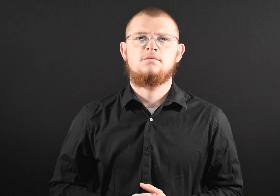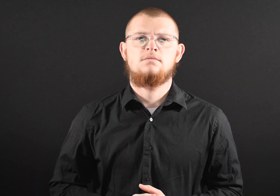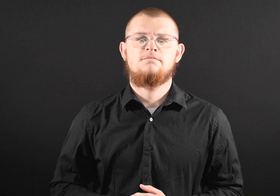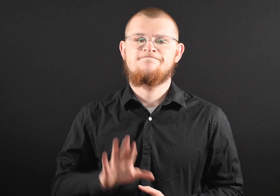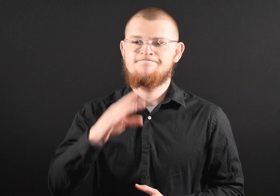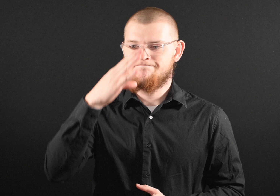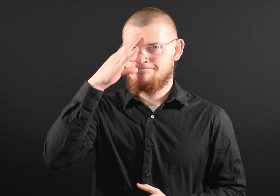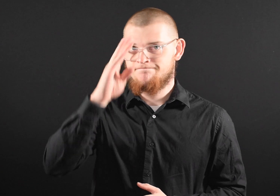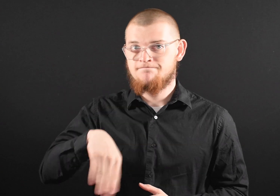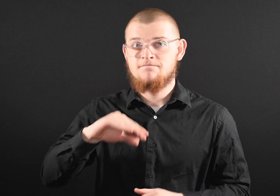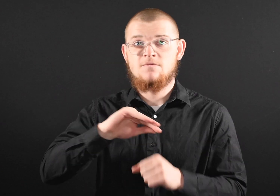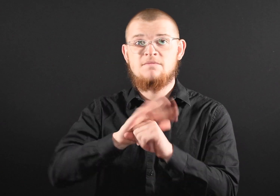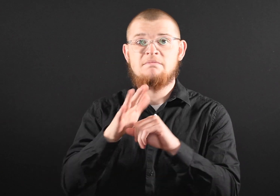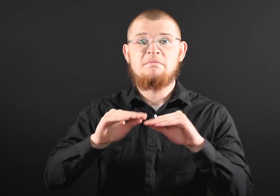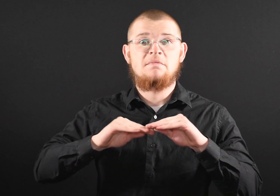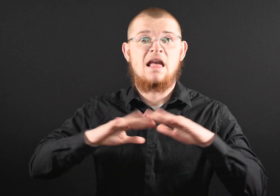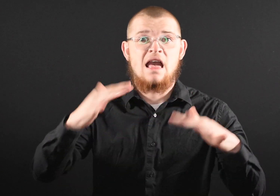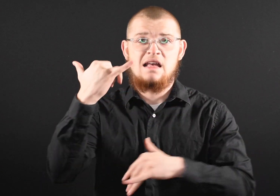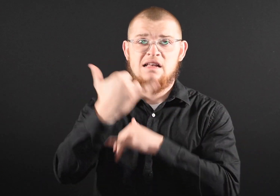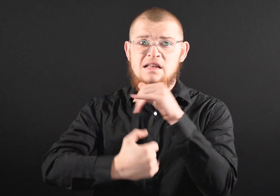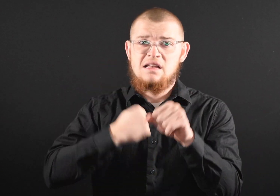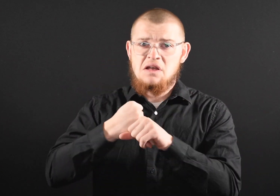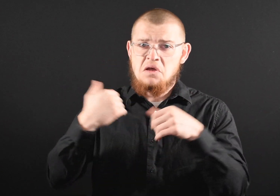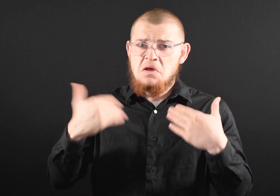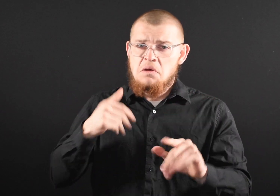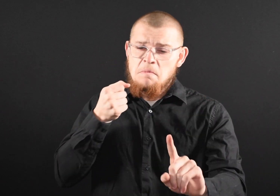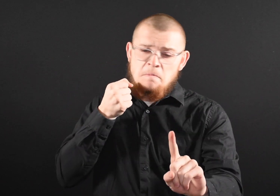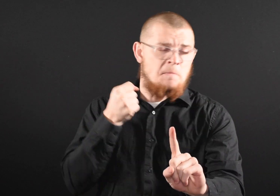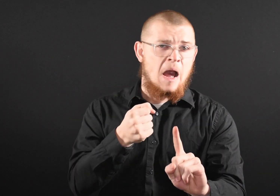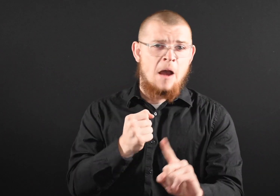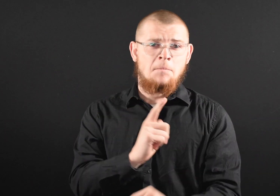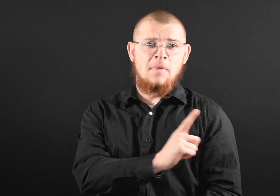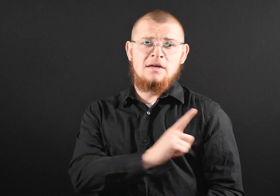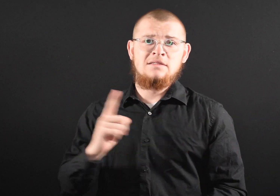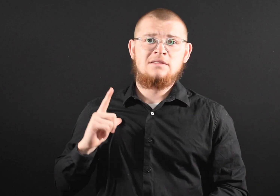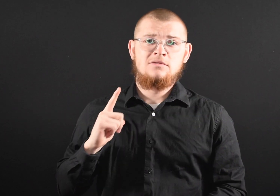The pandemic this year has impacted the Legislature.